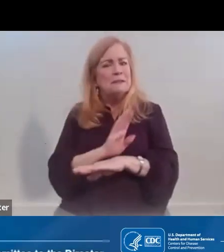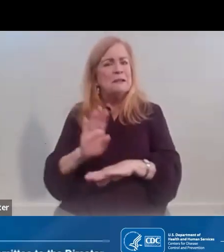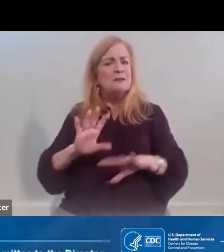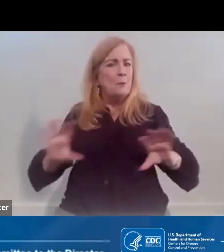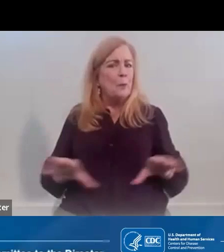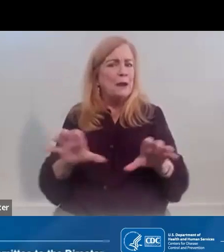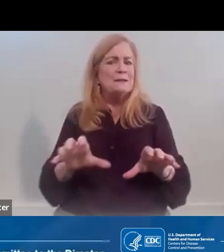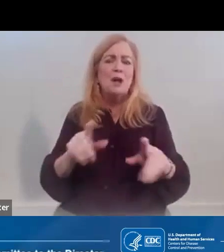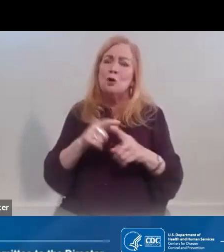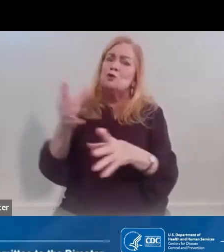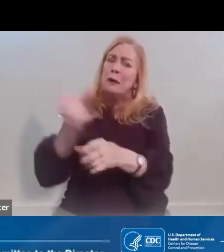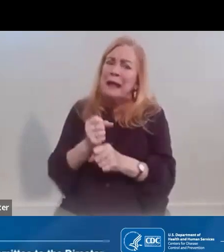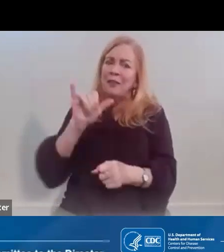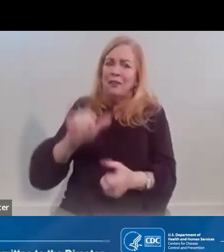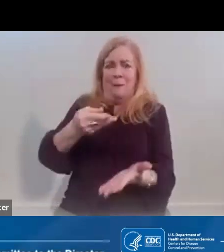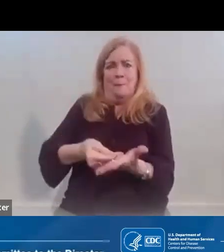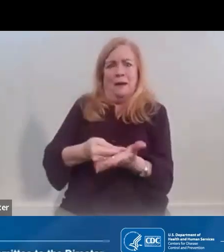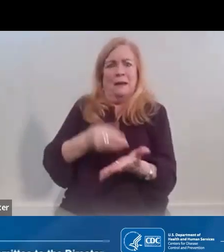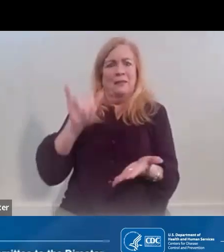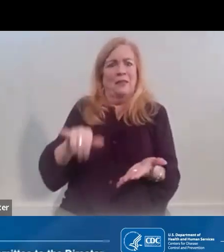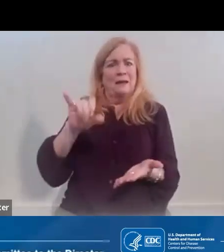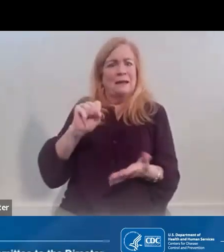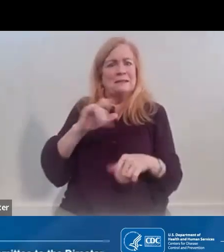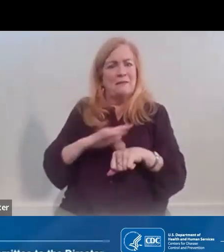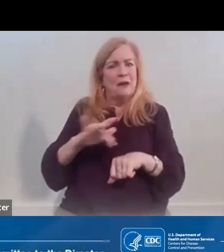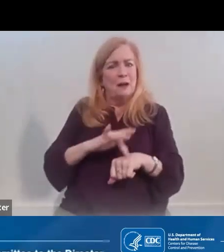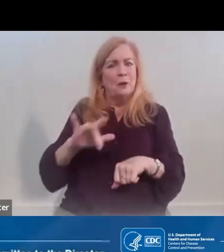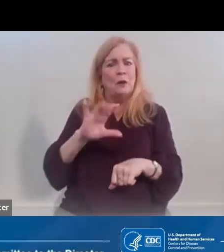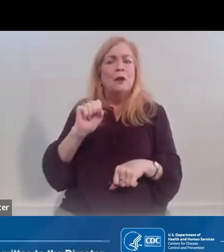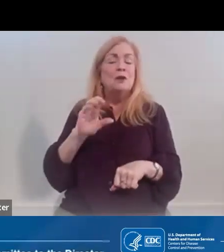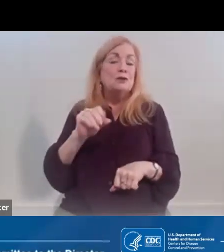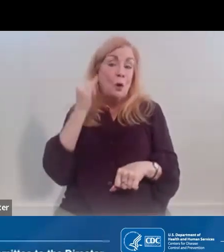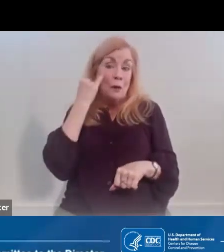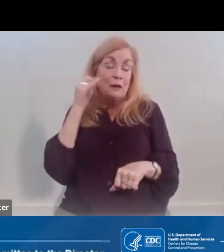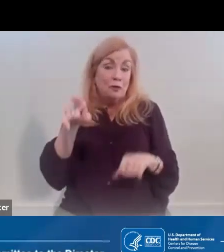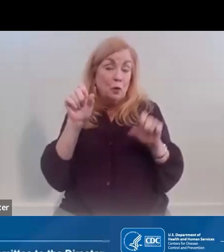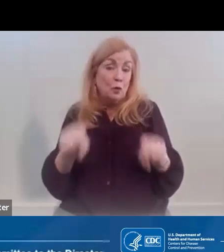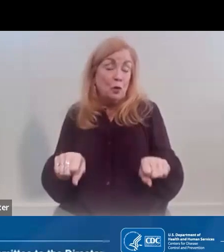So working on that including in your new NOFO would be one.